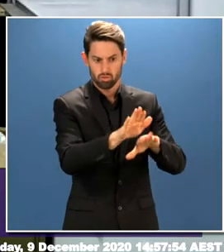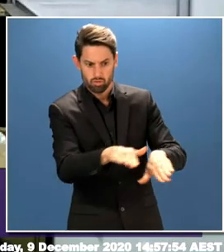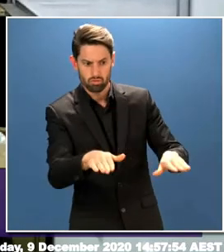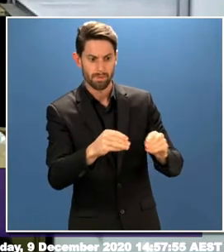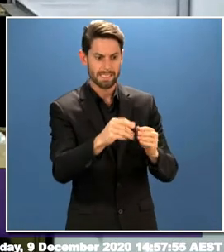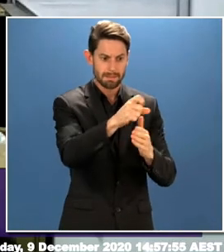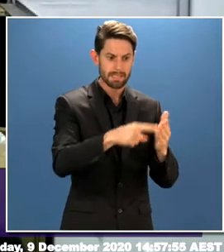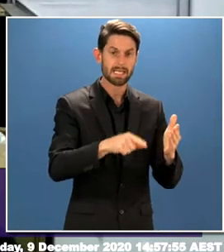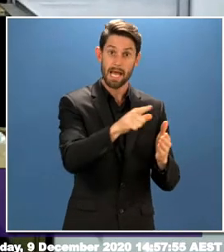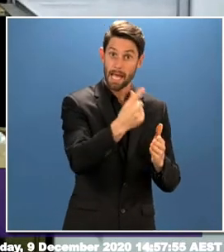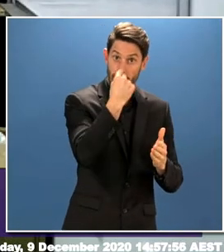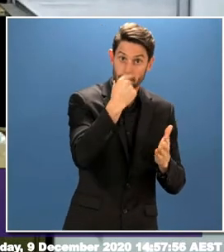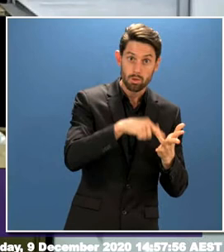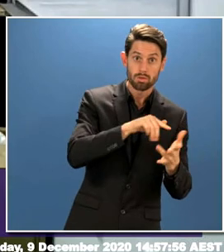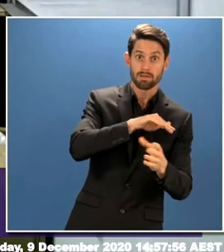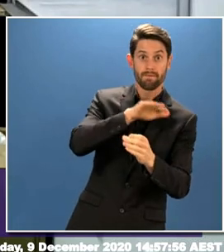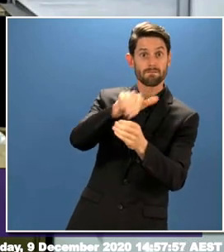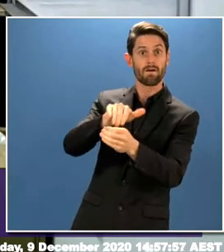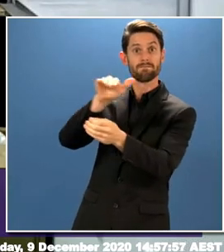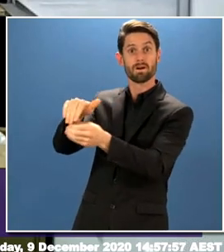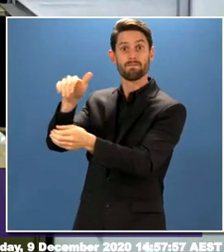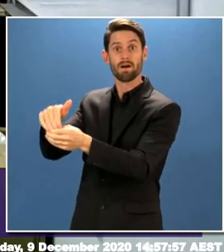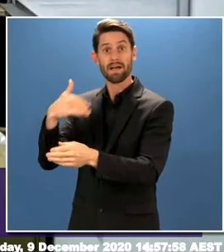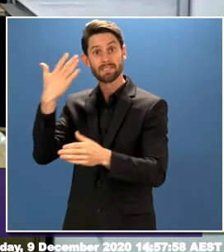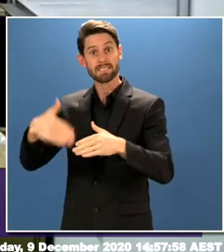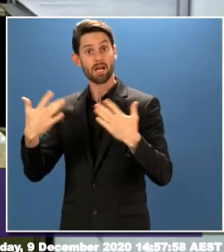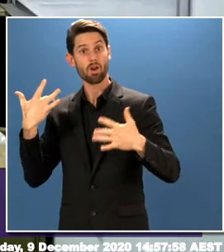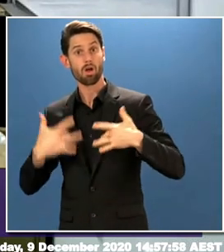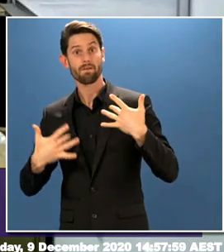in everyday aspects of life. And that includes from education